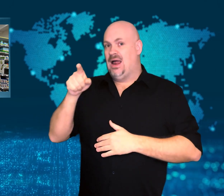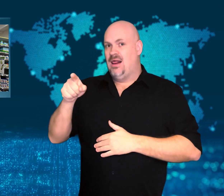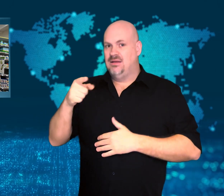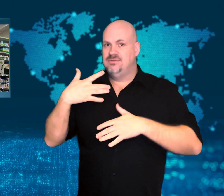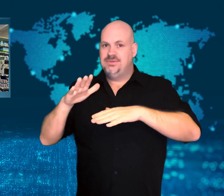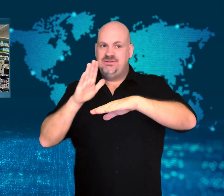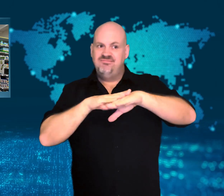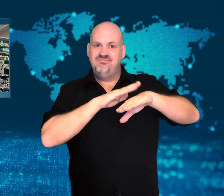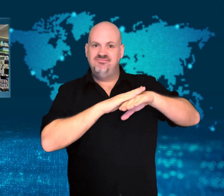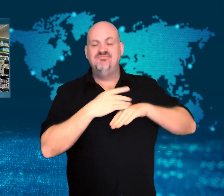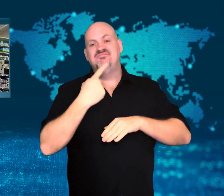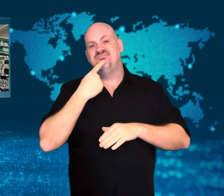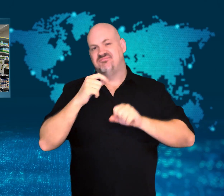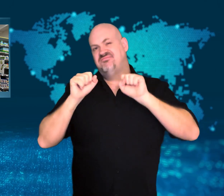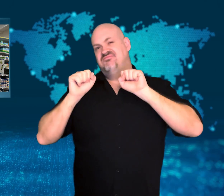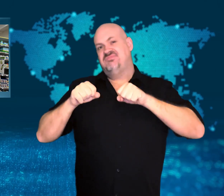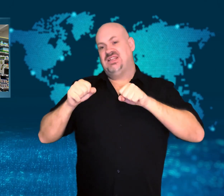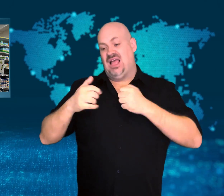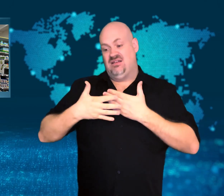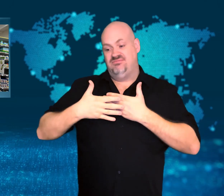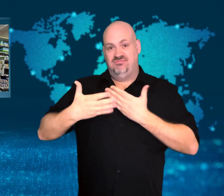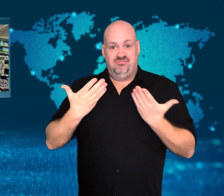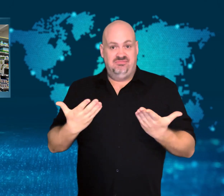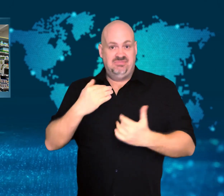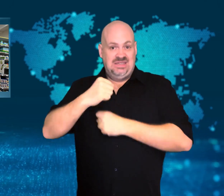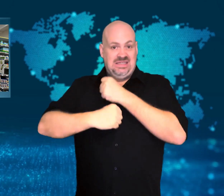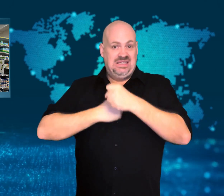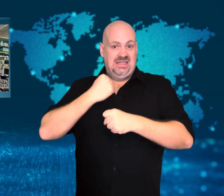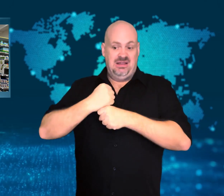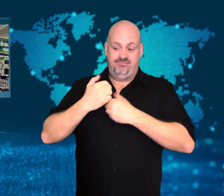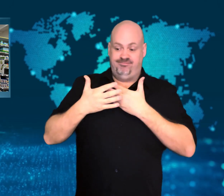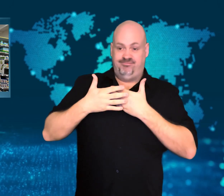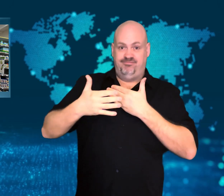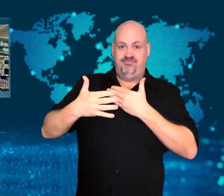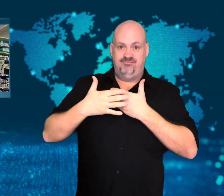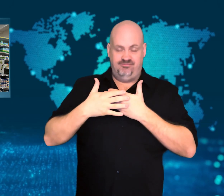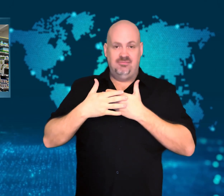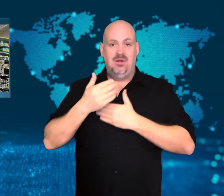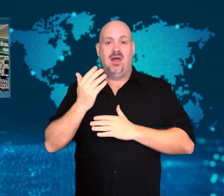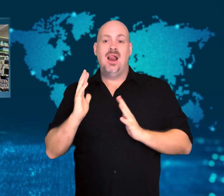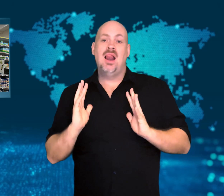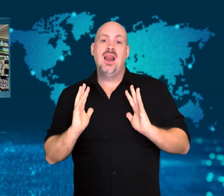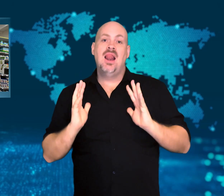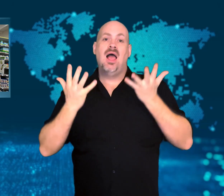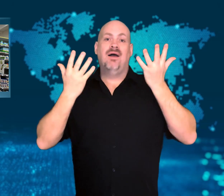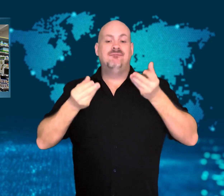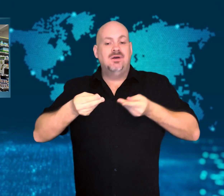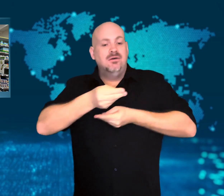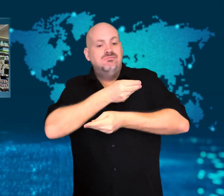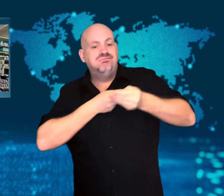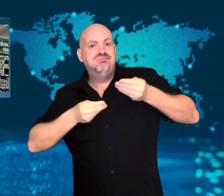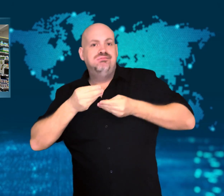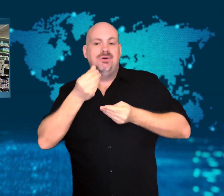living as fuel prices rise. For example,